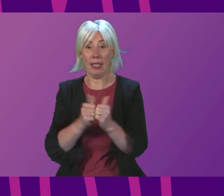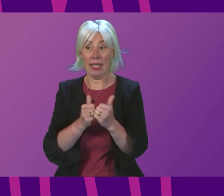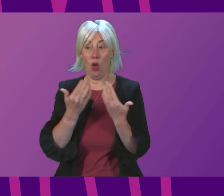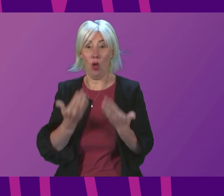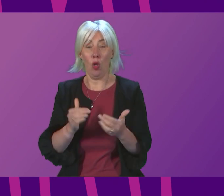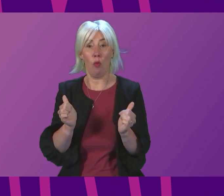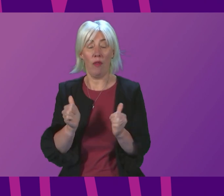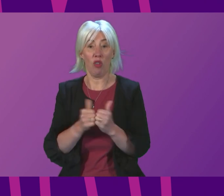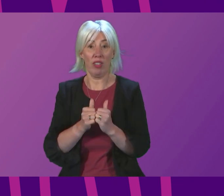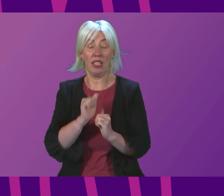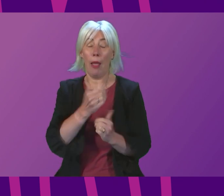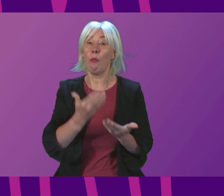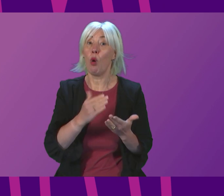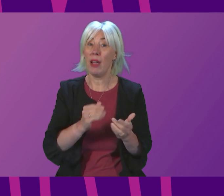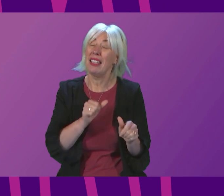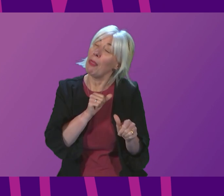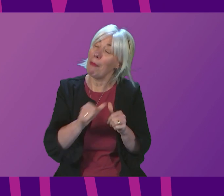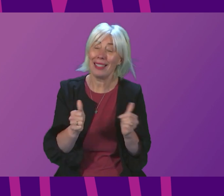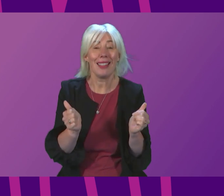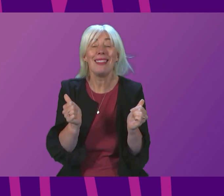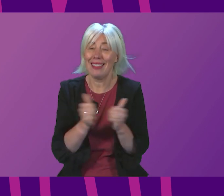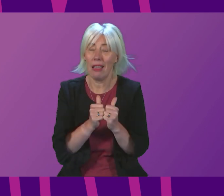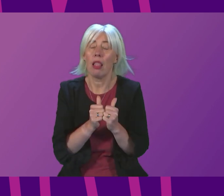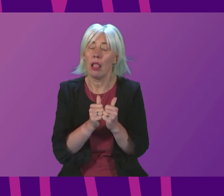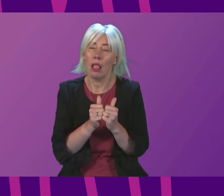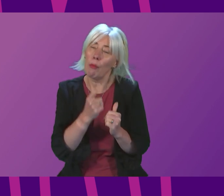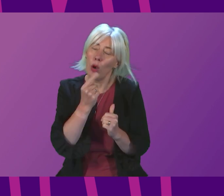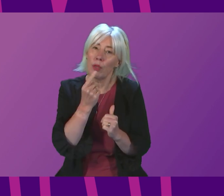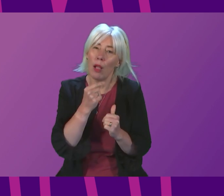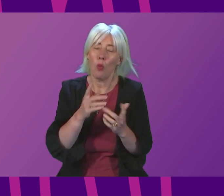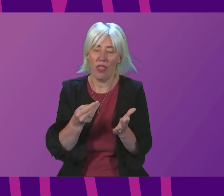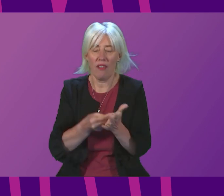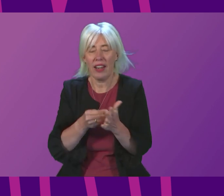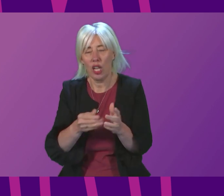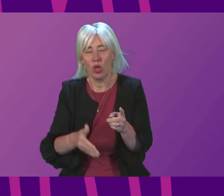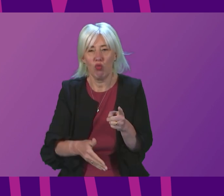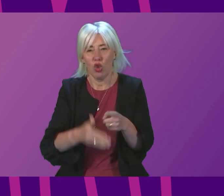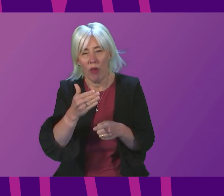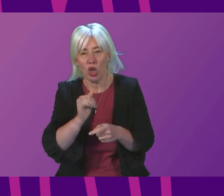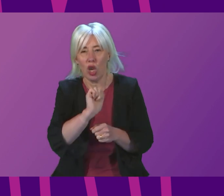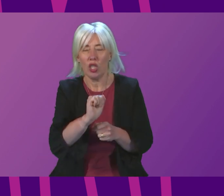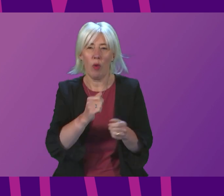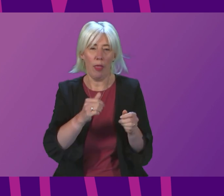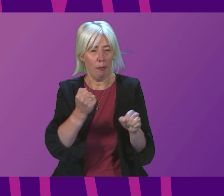Ferguson Marine Limited is the best deal that can be achieved, given the financial restrictions that the yard is operating under.